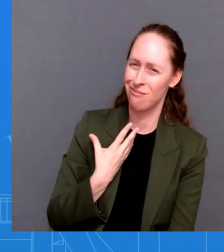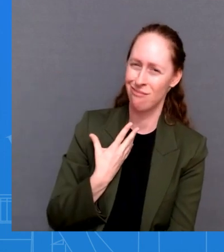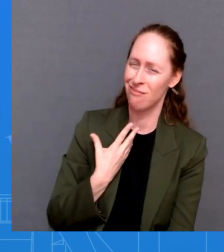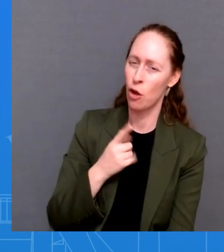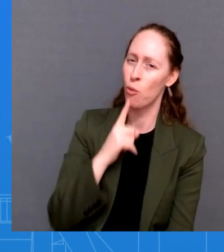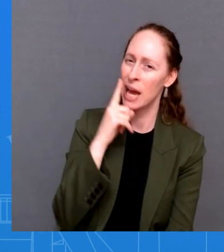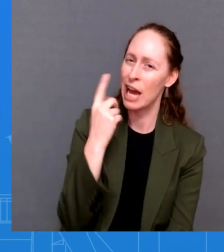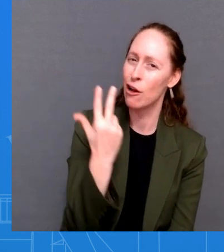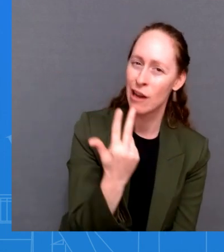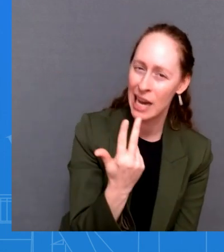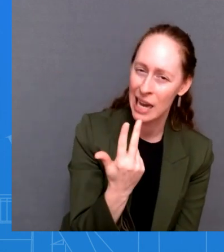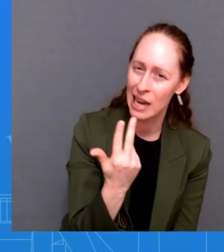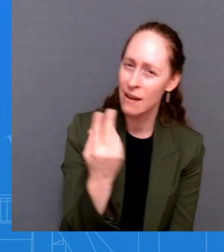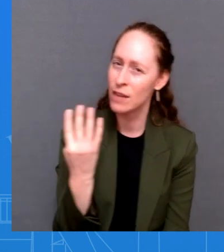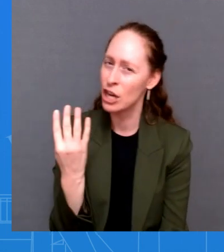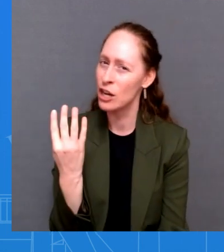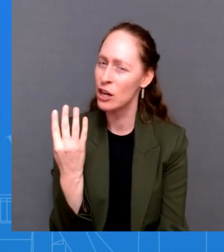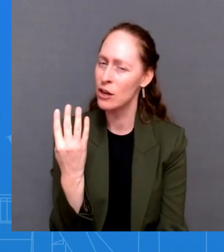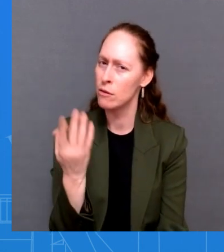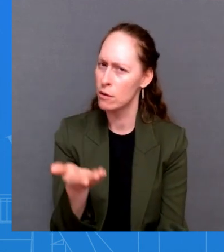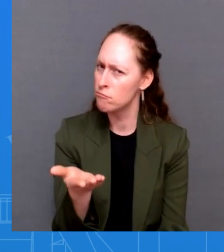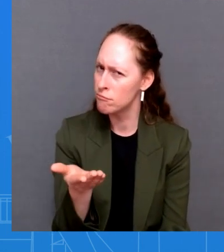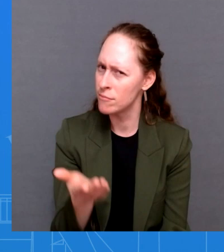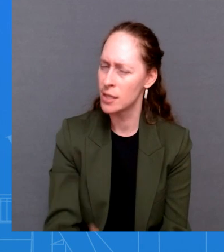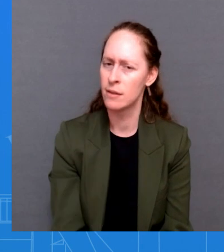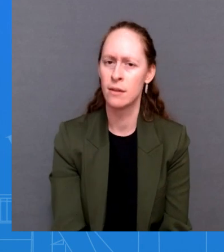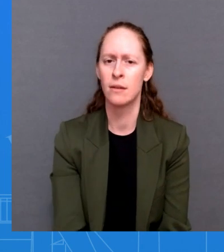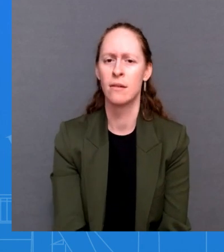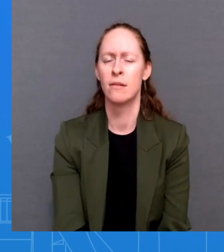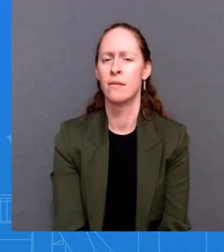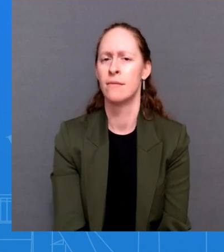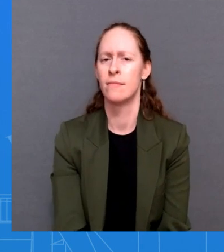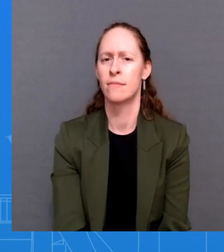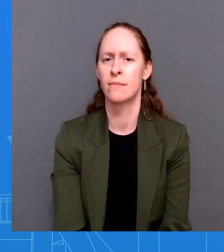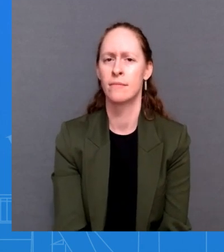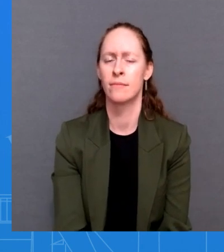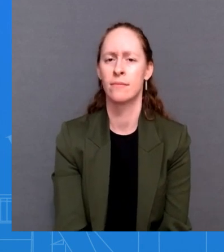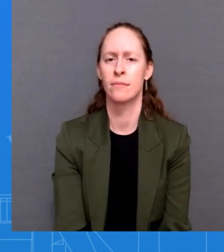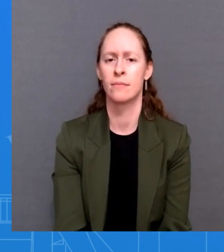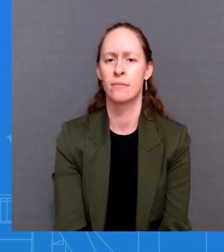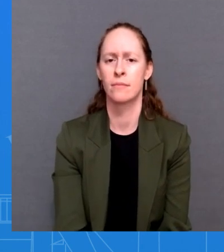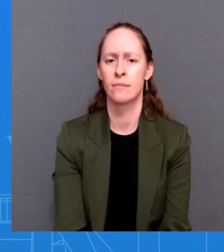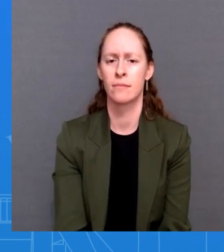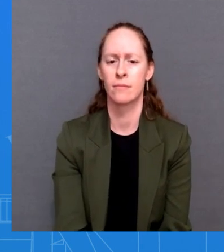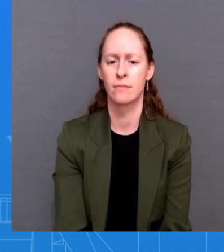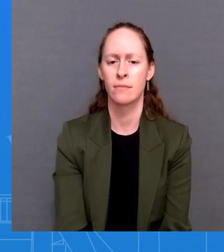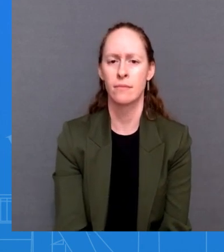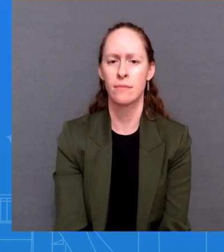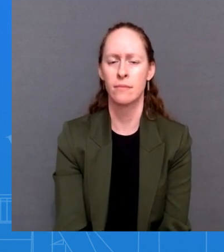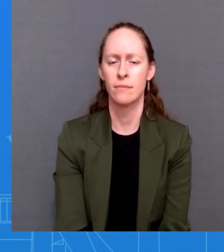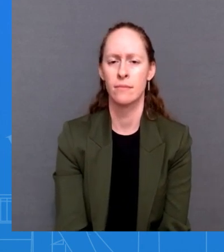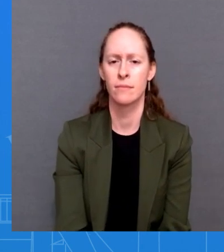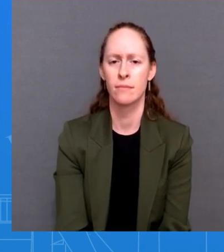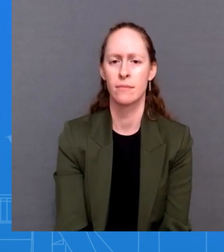is that they don't have the proper syringes that would allow them to get those. If that if you're finding that